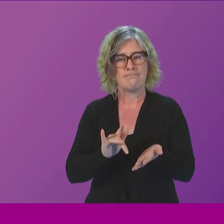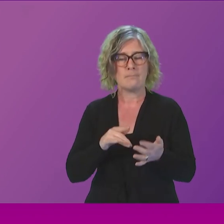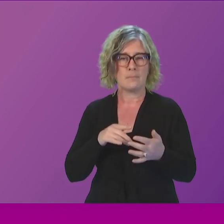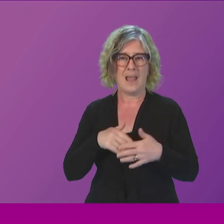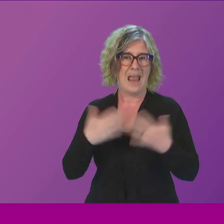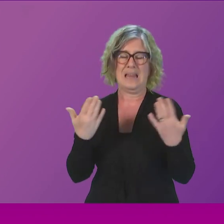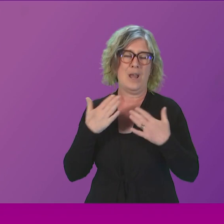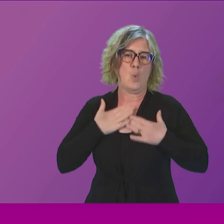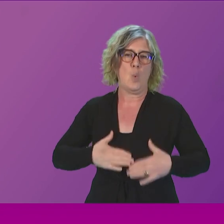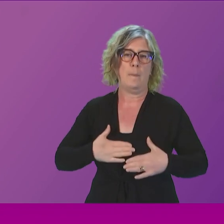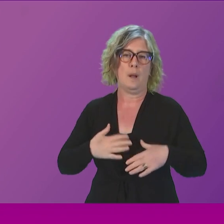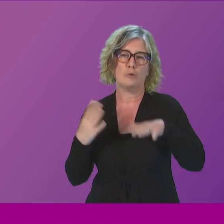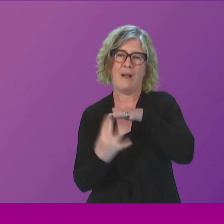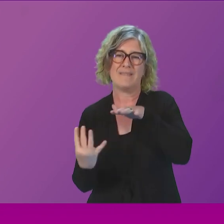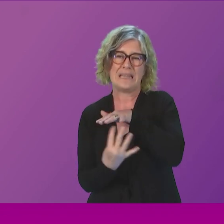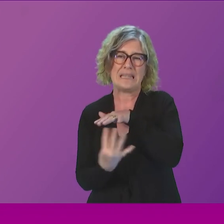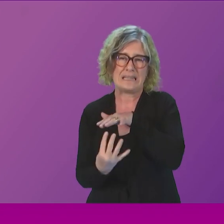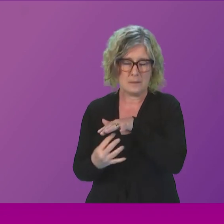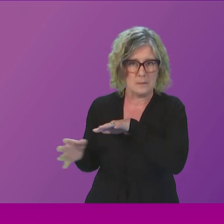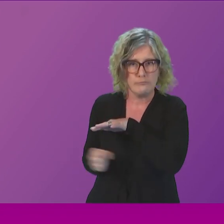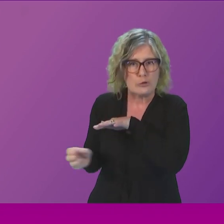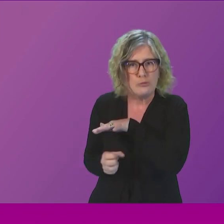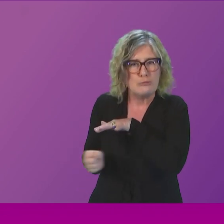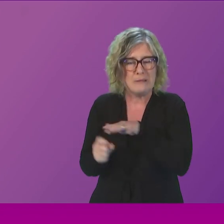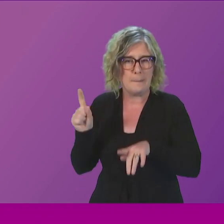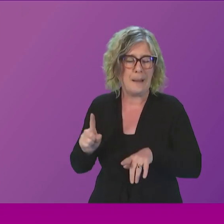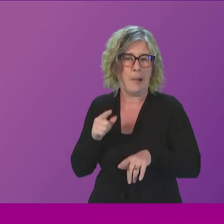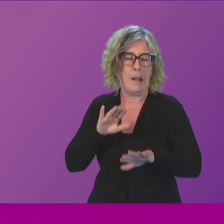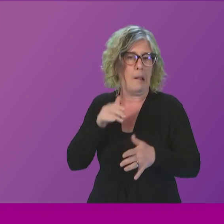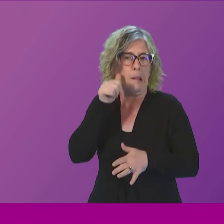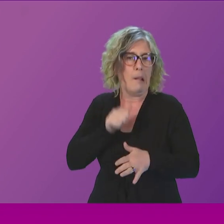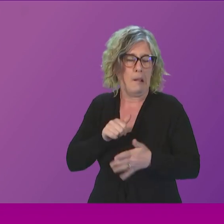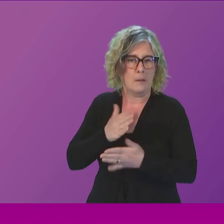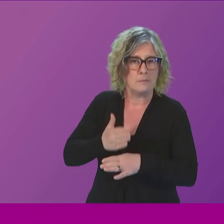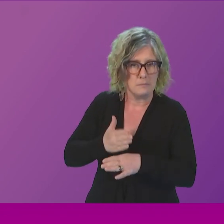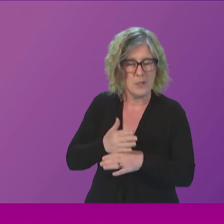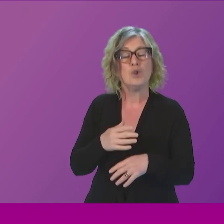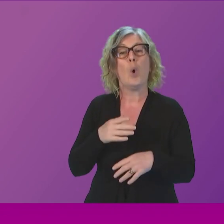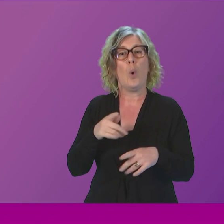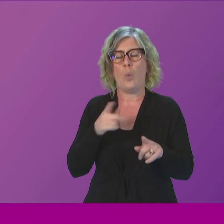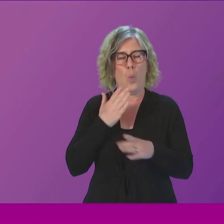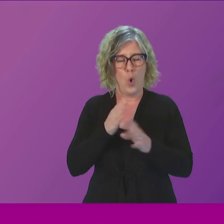human trafficking. We will work right across the United Kingdom—including with other Governments where necessary, where